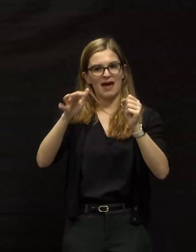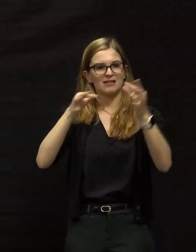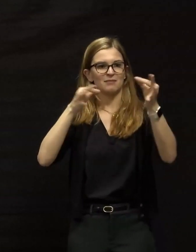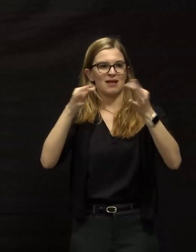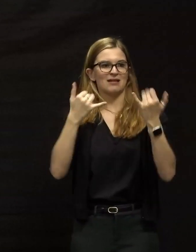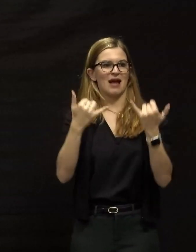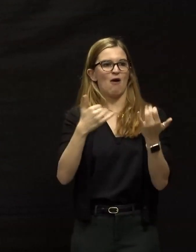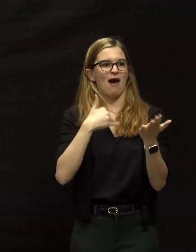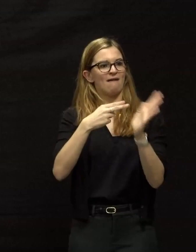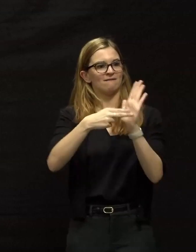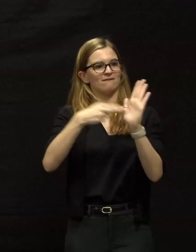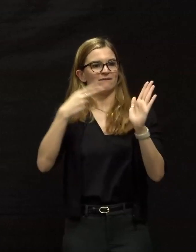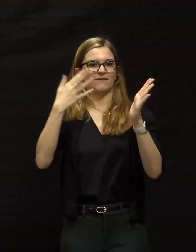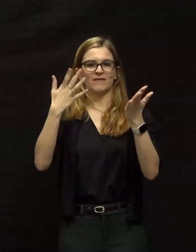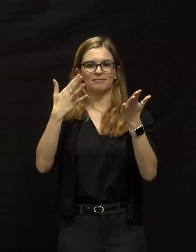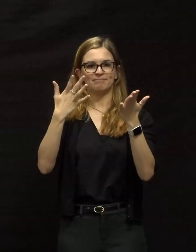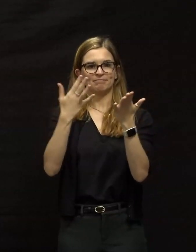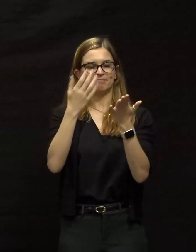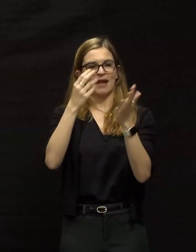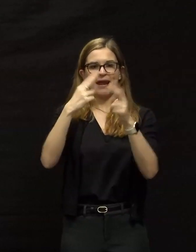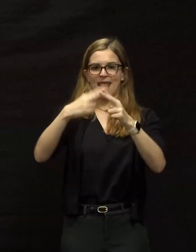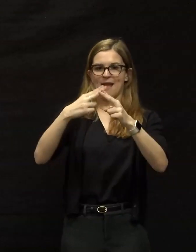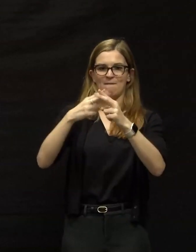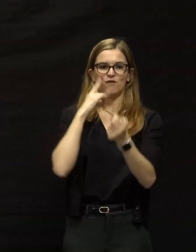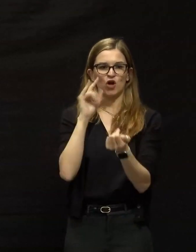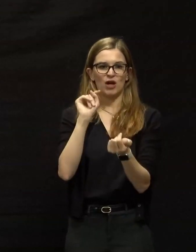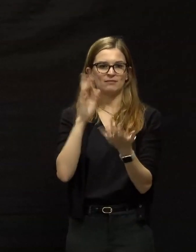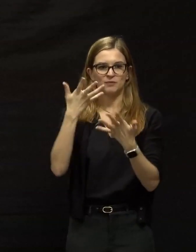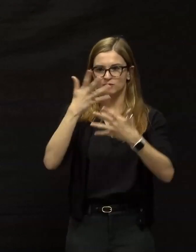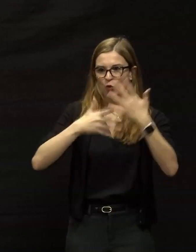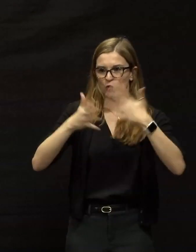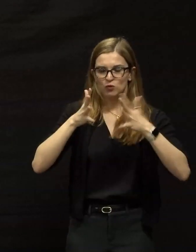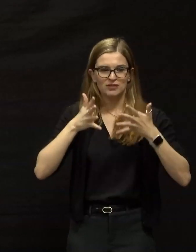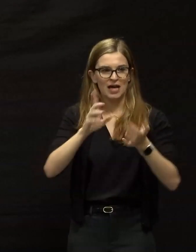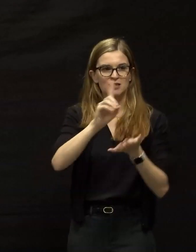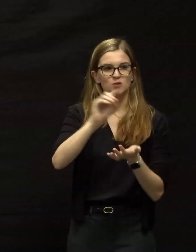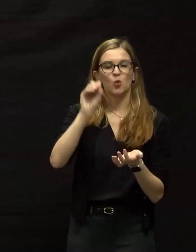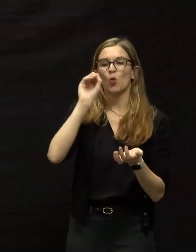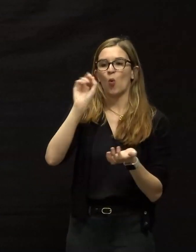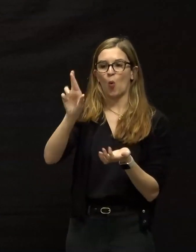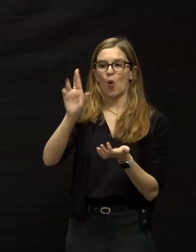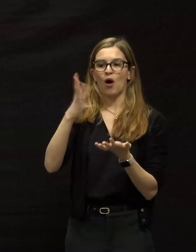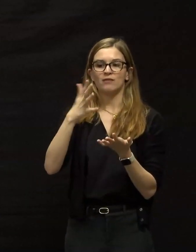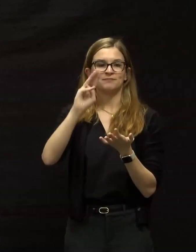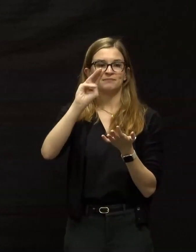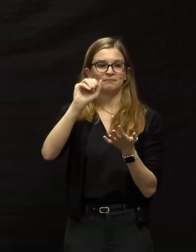And oftentimes family will say yes, you know, now there's a name for it, social anxiety for example,